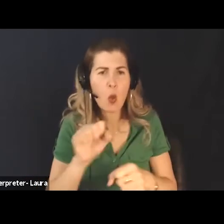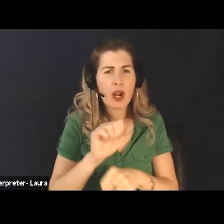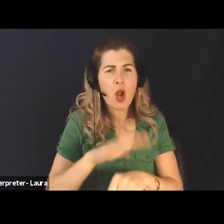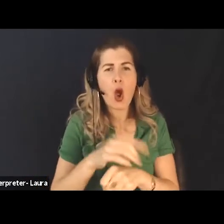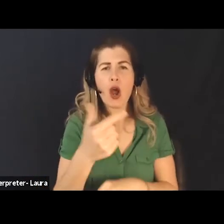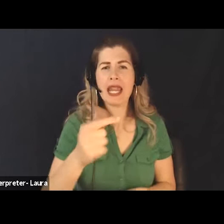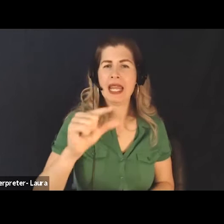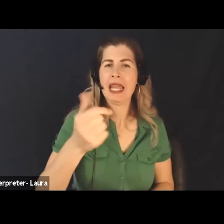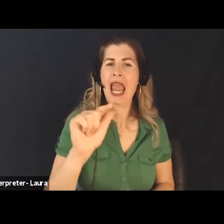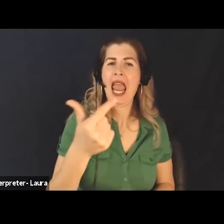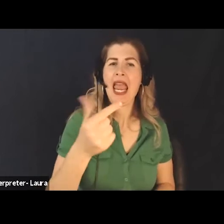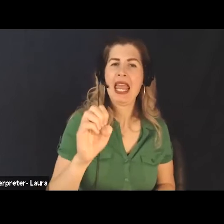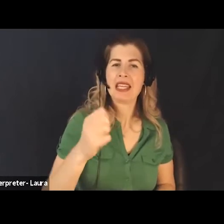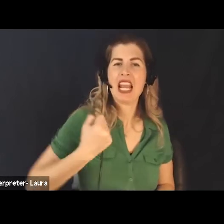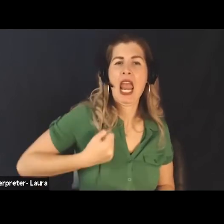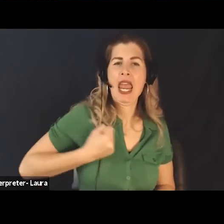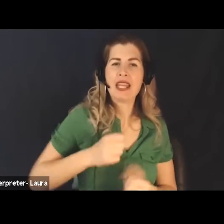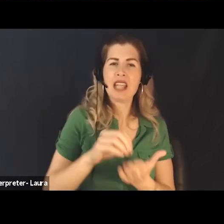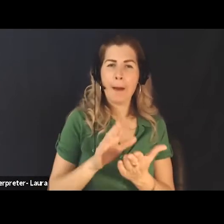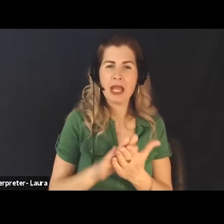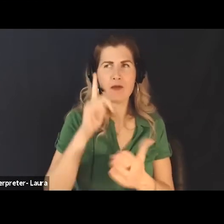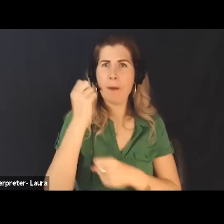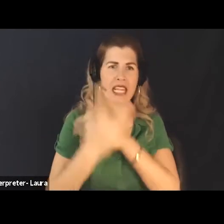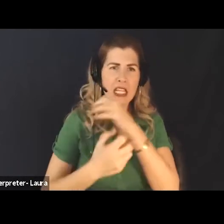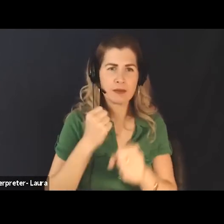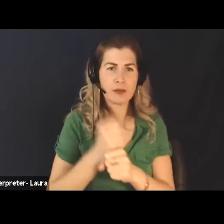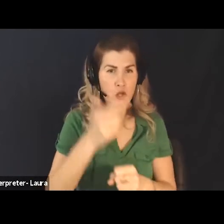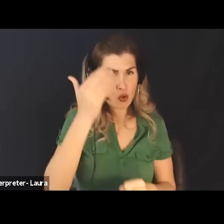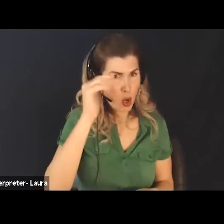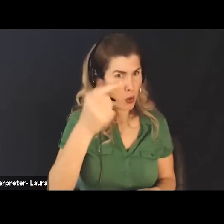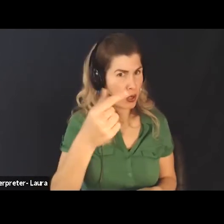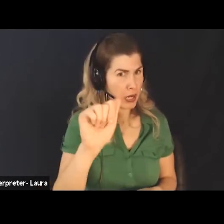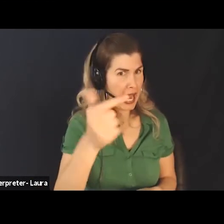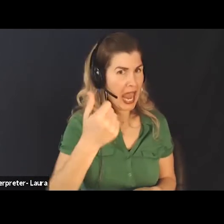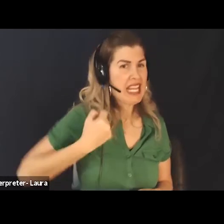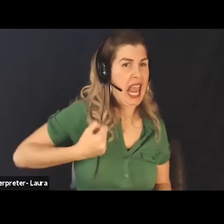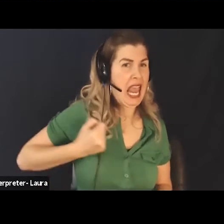And so for those who don't know, what what gang documentation is, is the process by which police